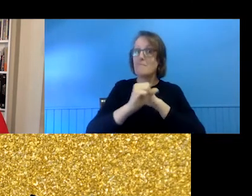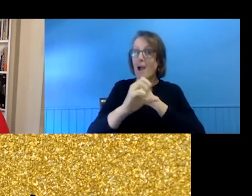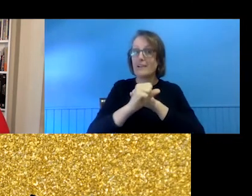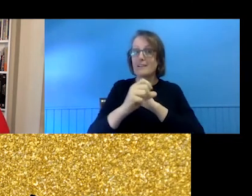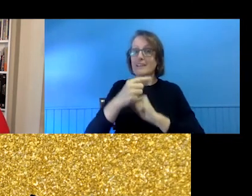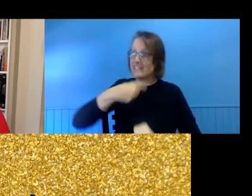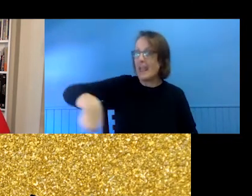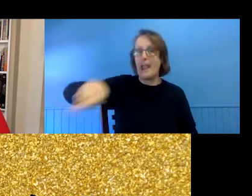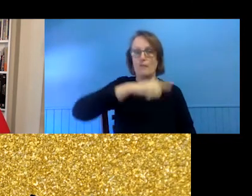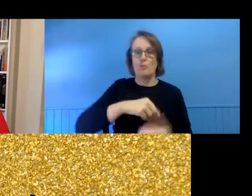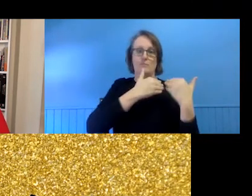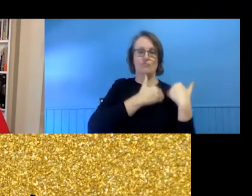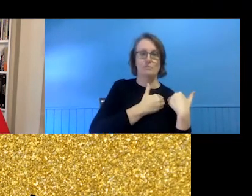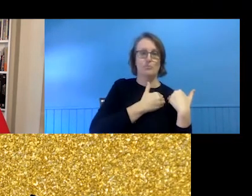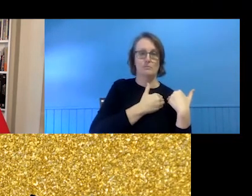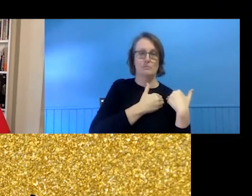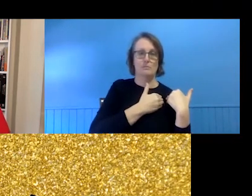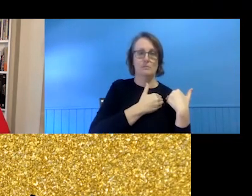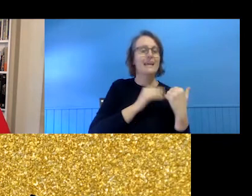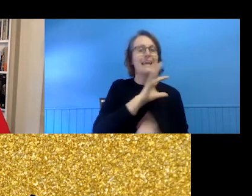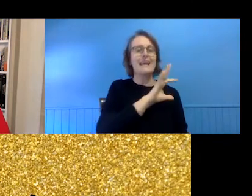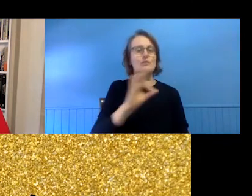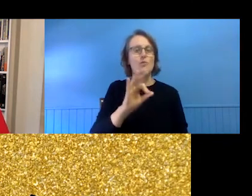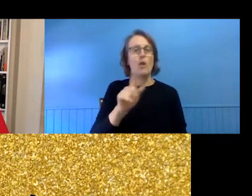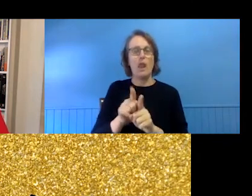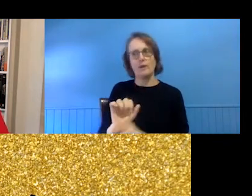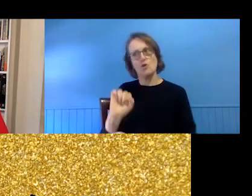job. I don't think it should be a siloed activity that's just